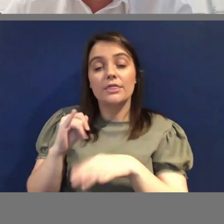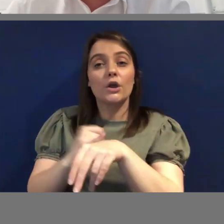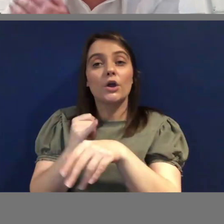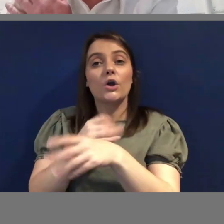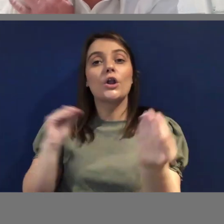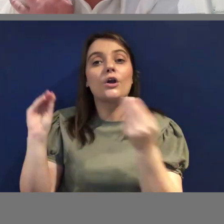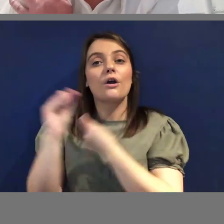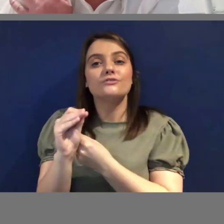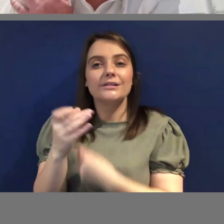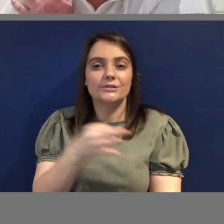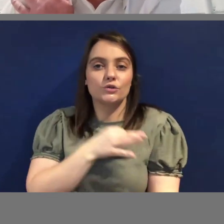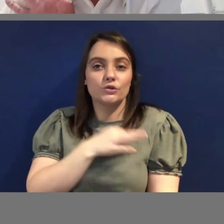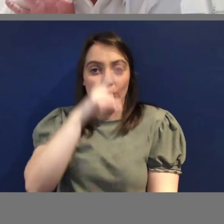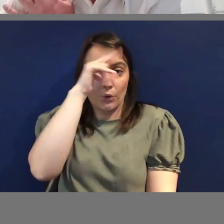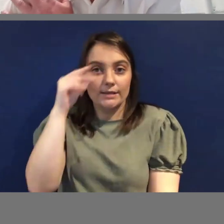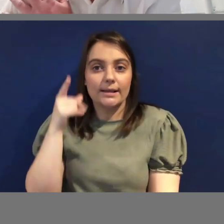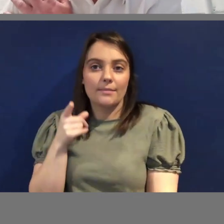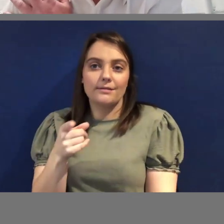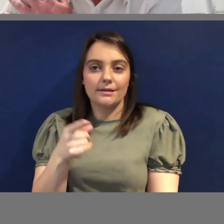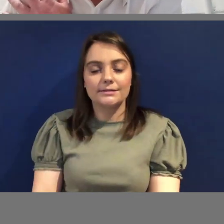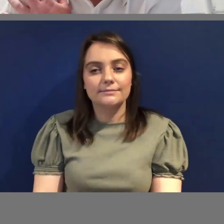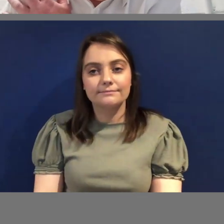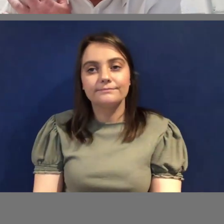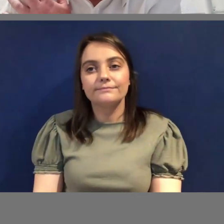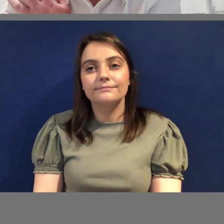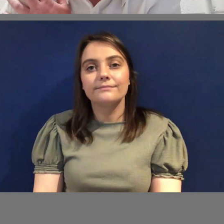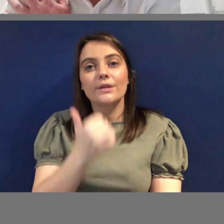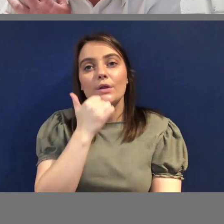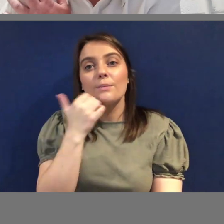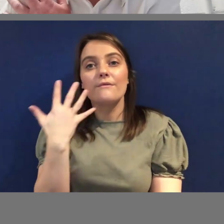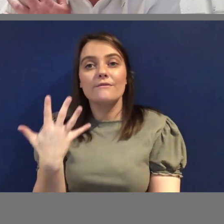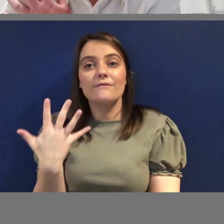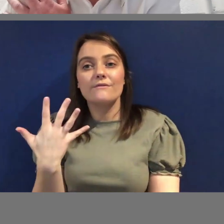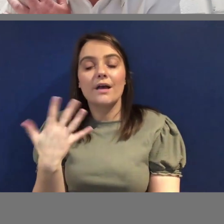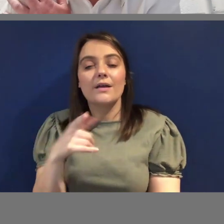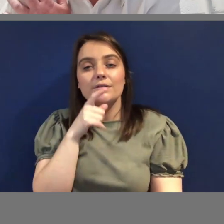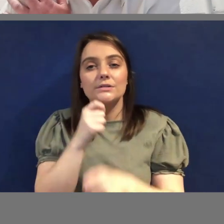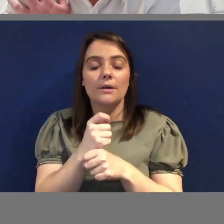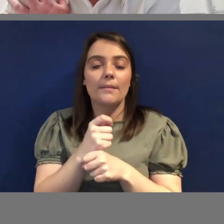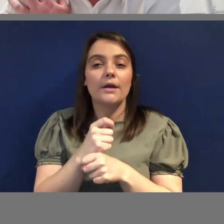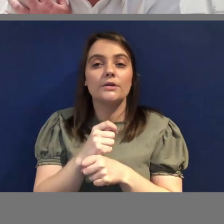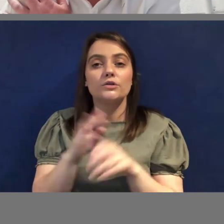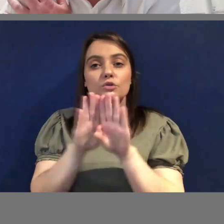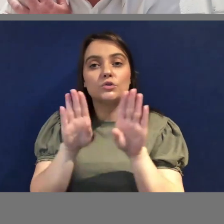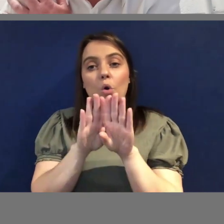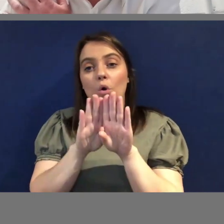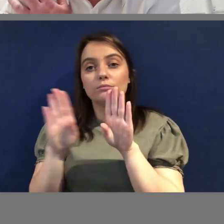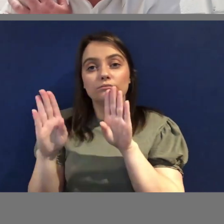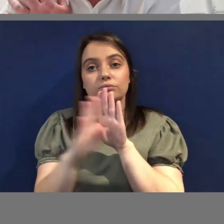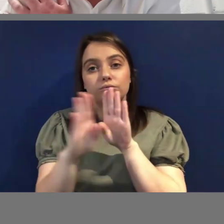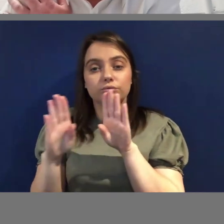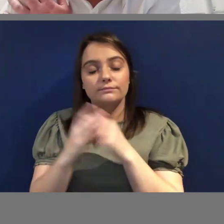that example as well so number five is relates to door thresholds and again we're aware that there